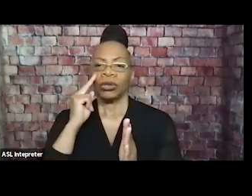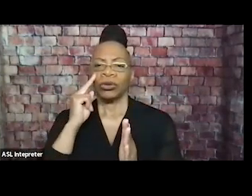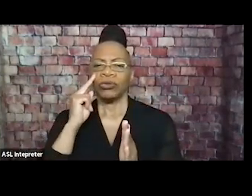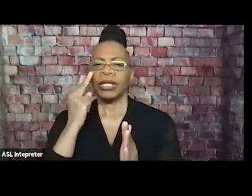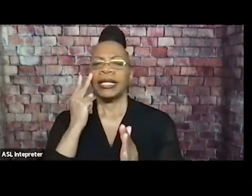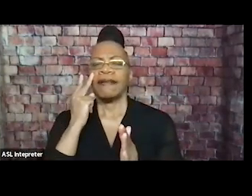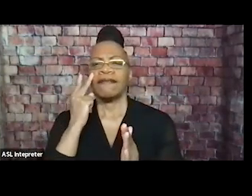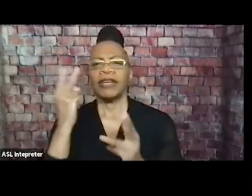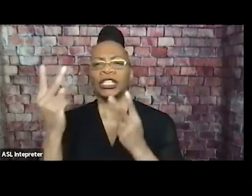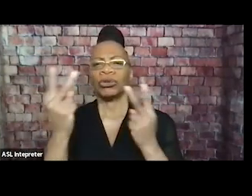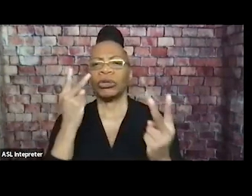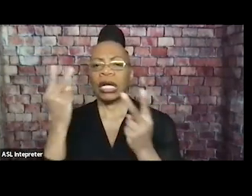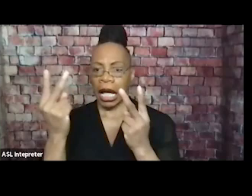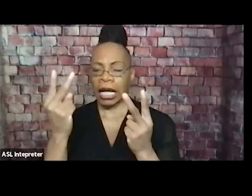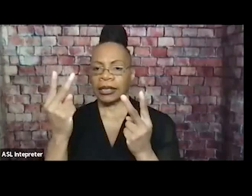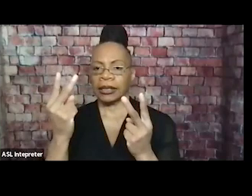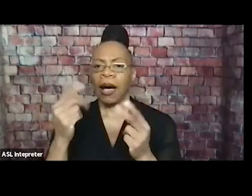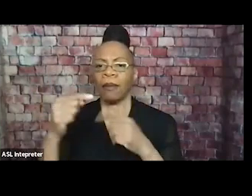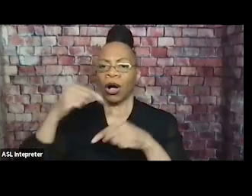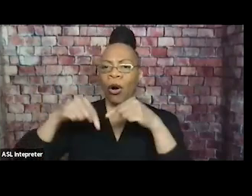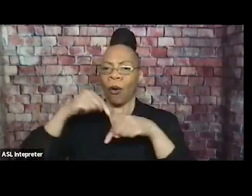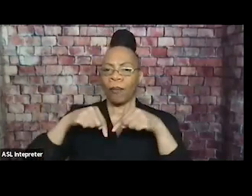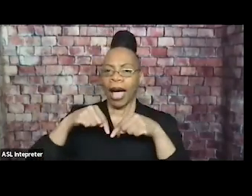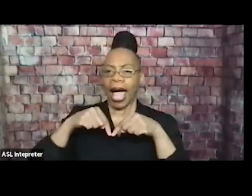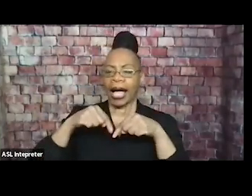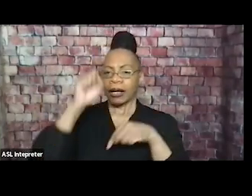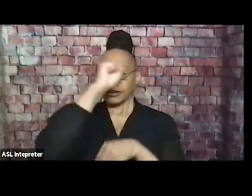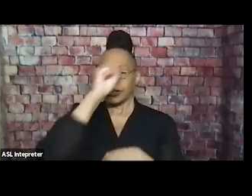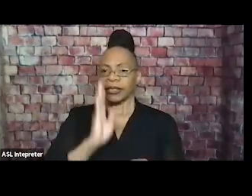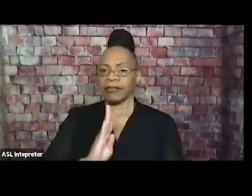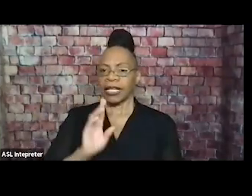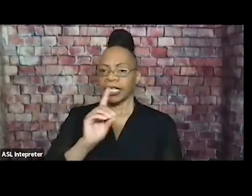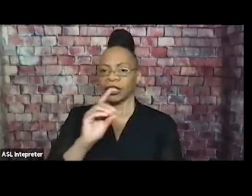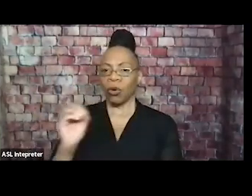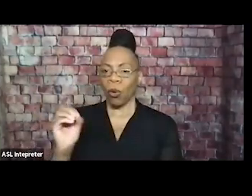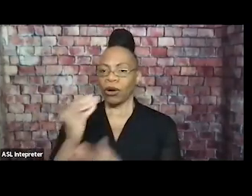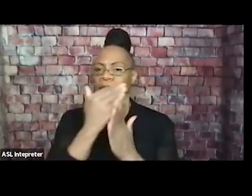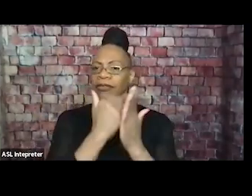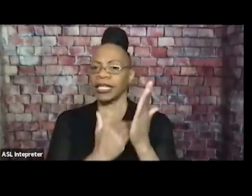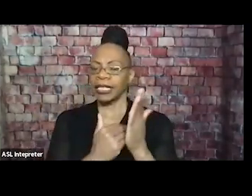to the schizophrenia-related disorder listing that I shared a couple slides back.